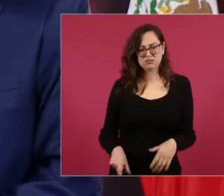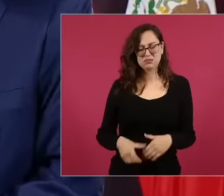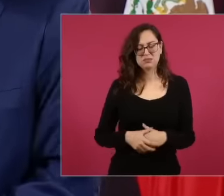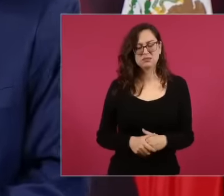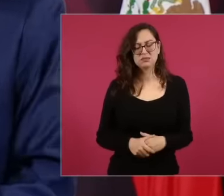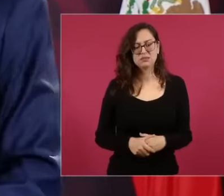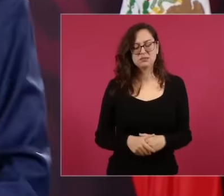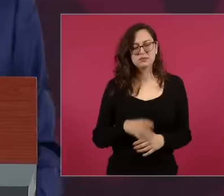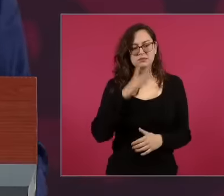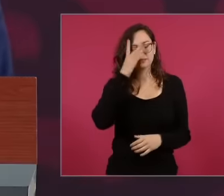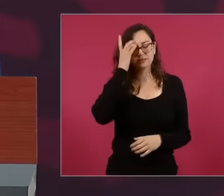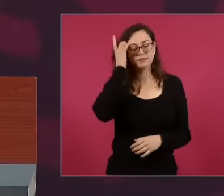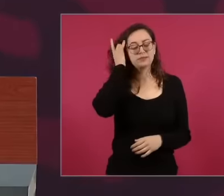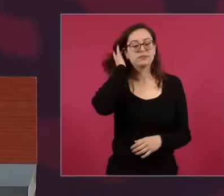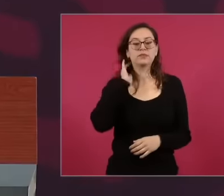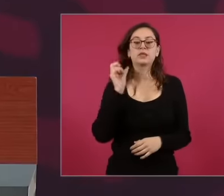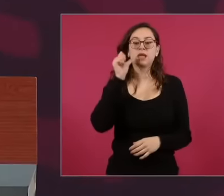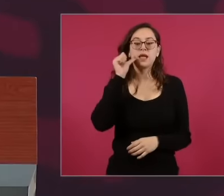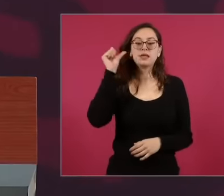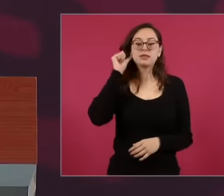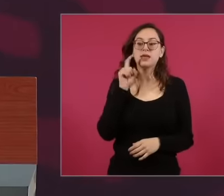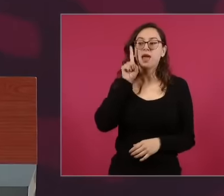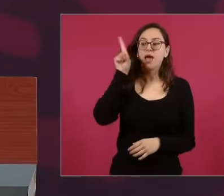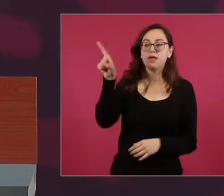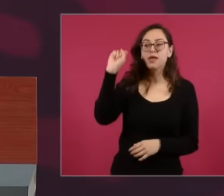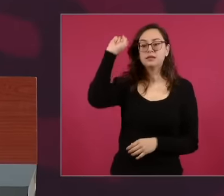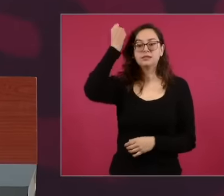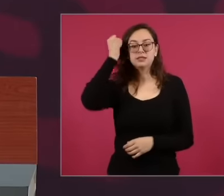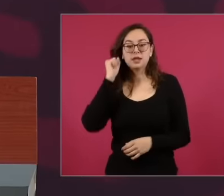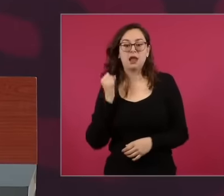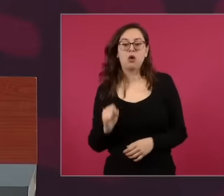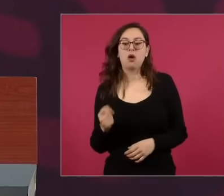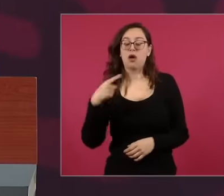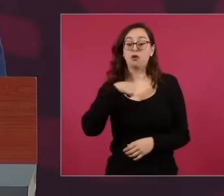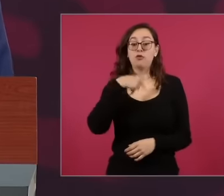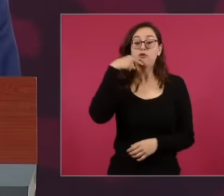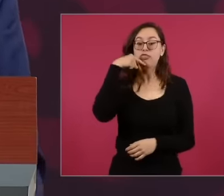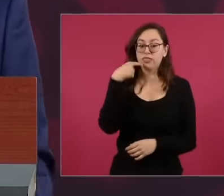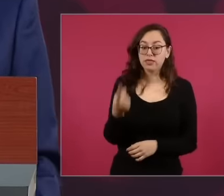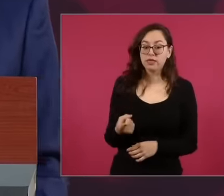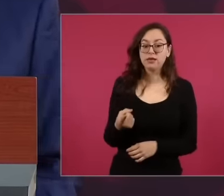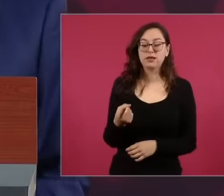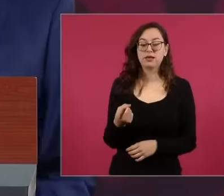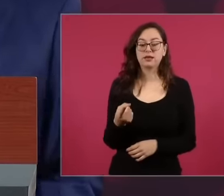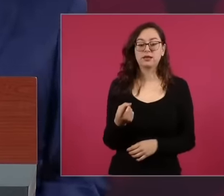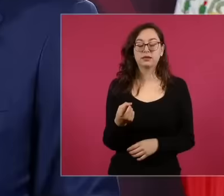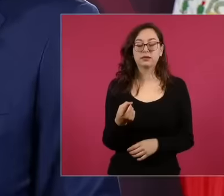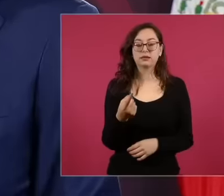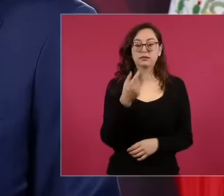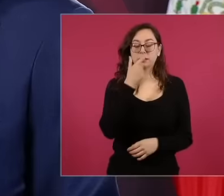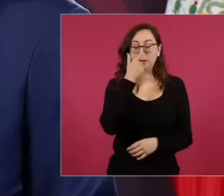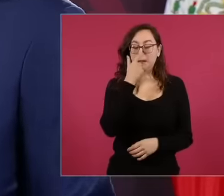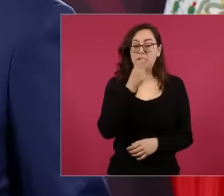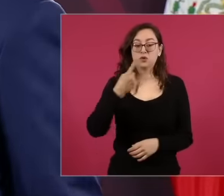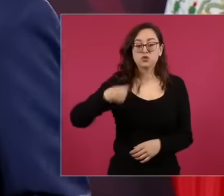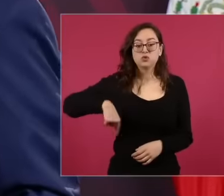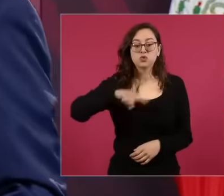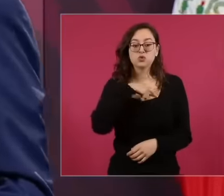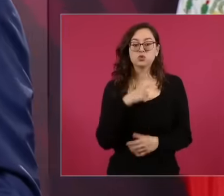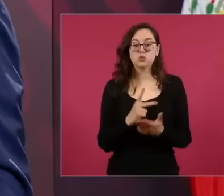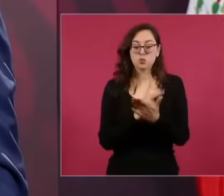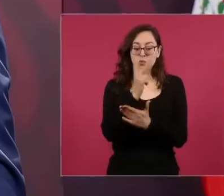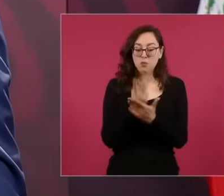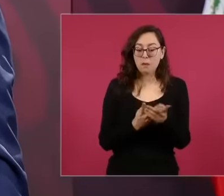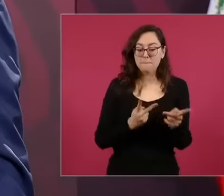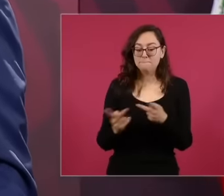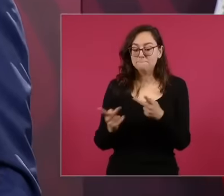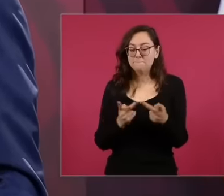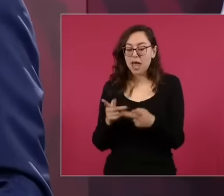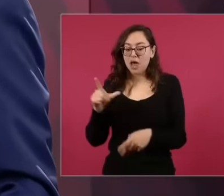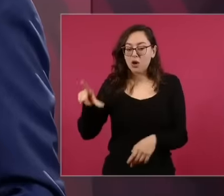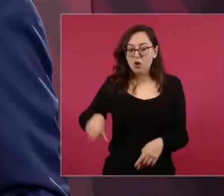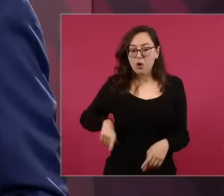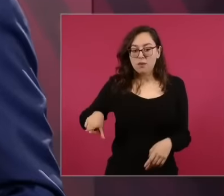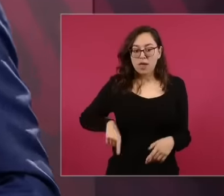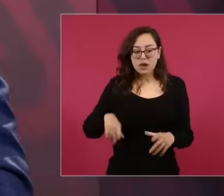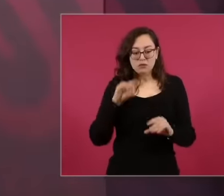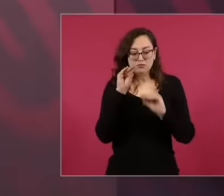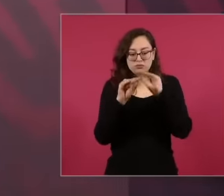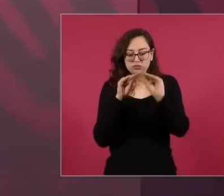Sinaloa about how Our model has allowed everyone to do well